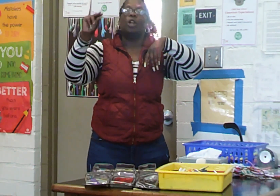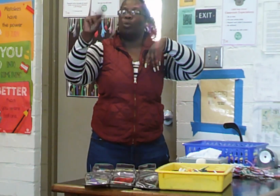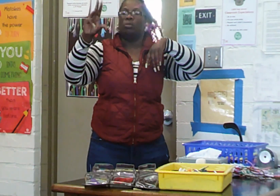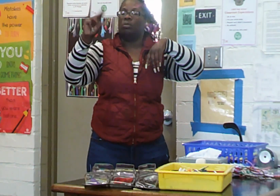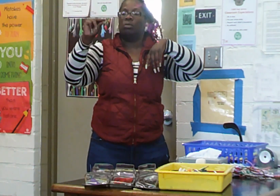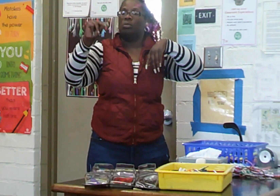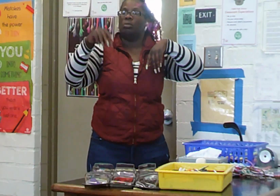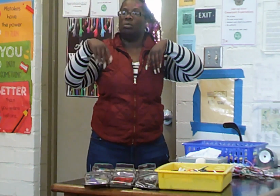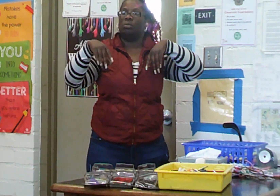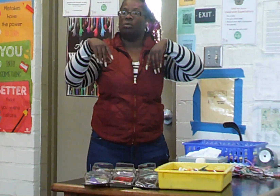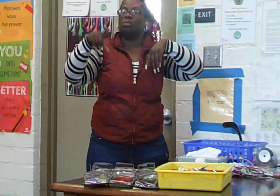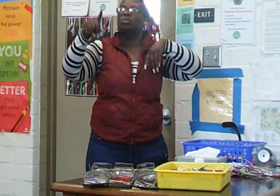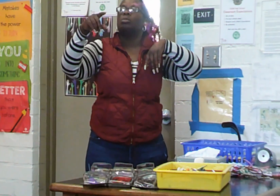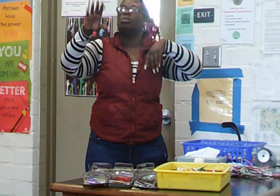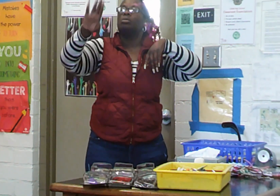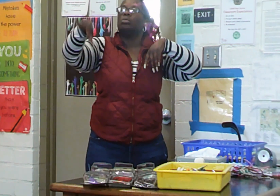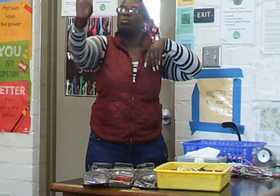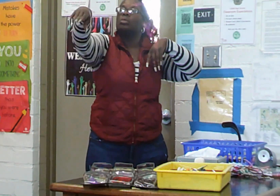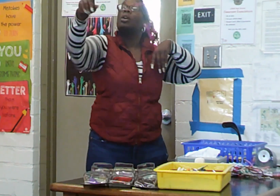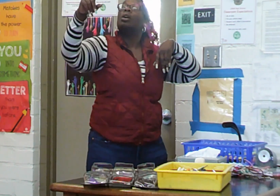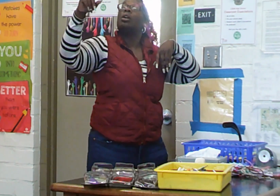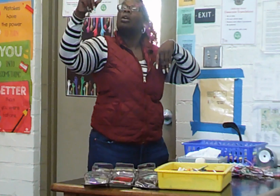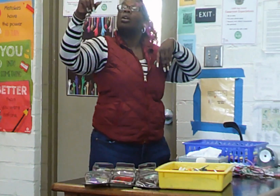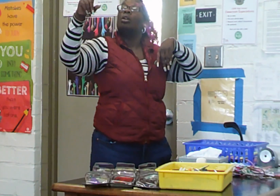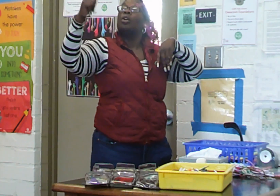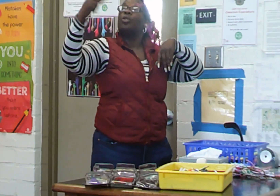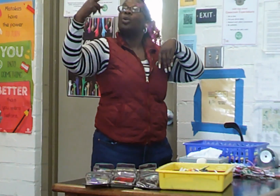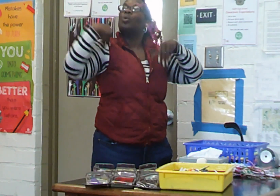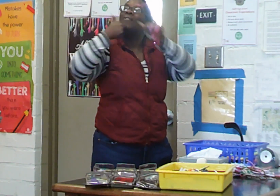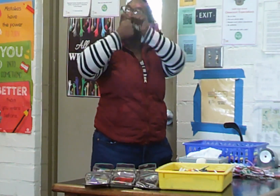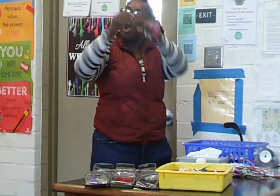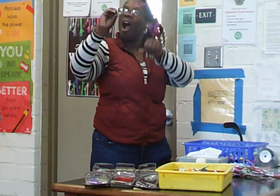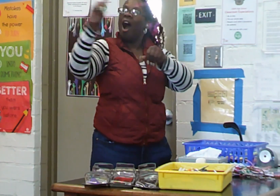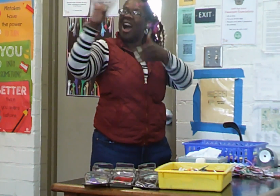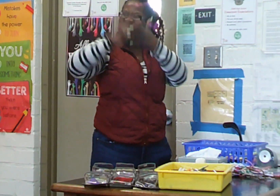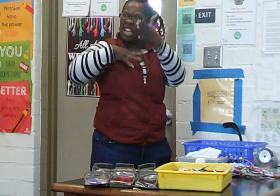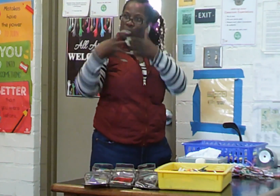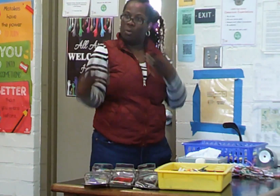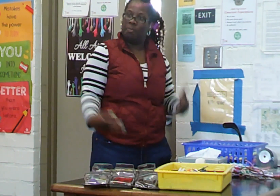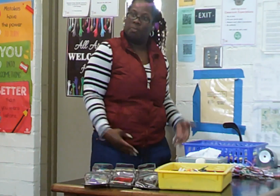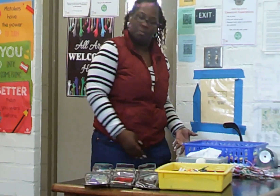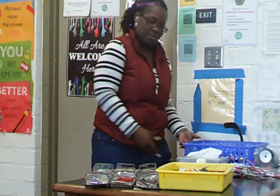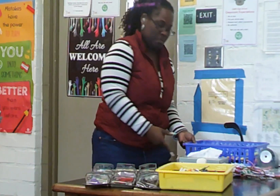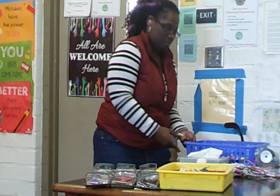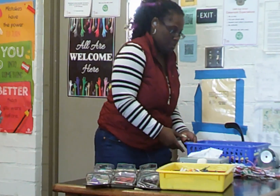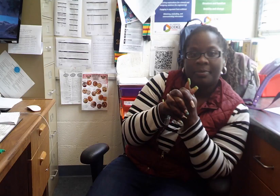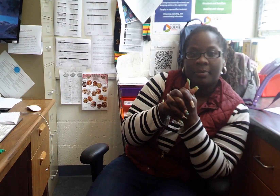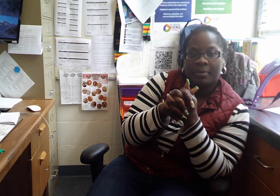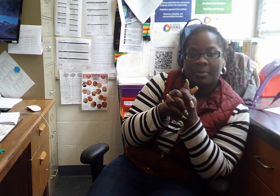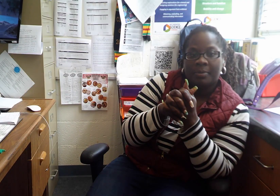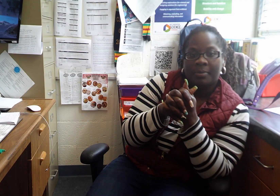No, follow the odd schedule.